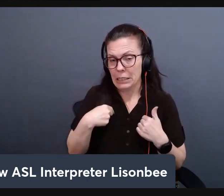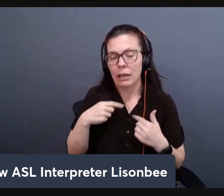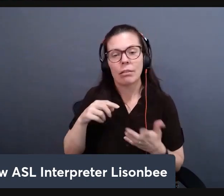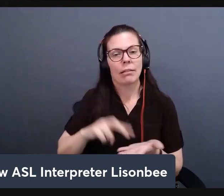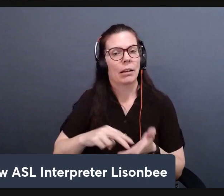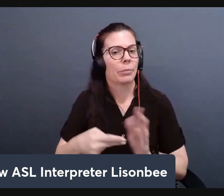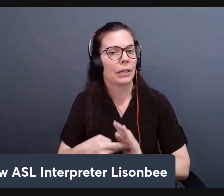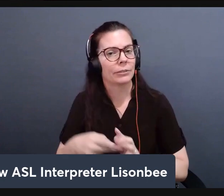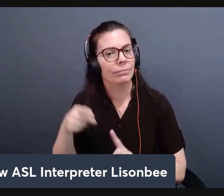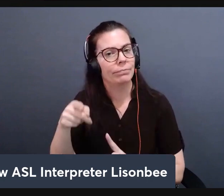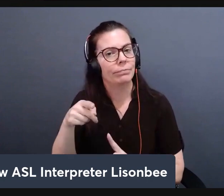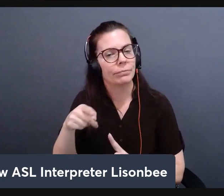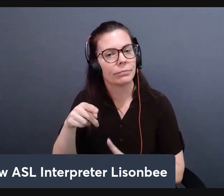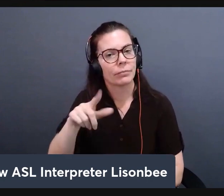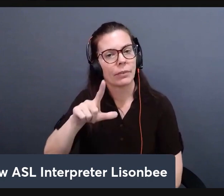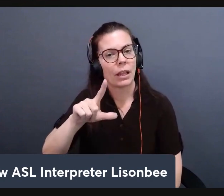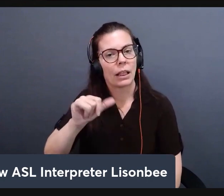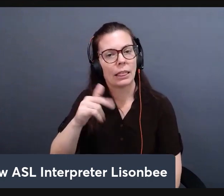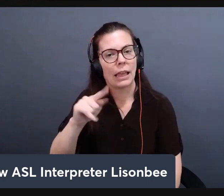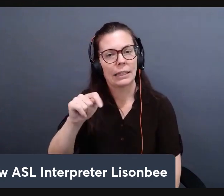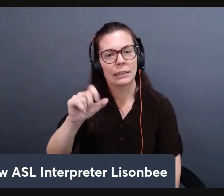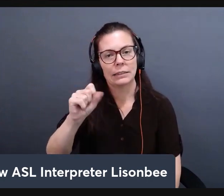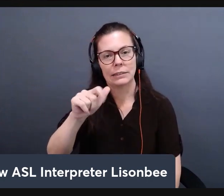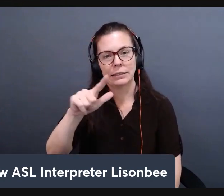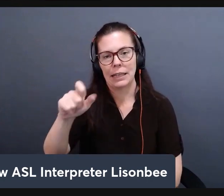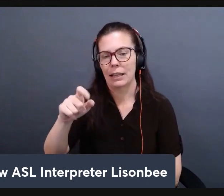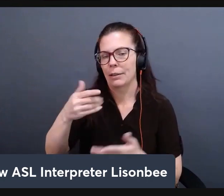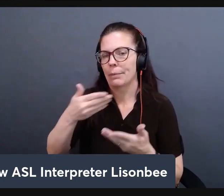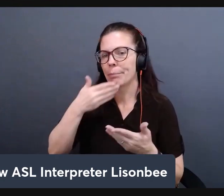that Lightsail might be the best place to start.